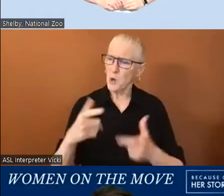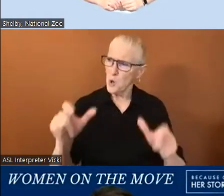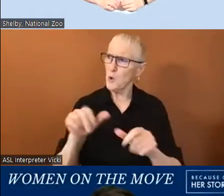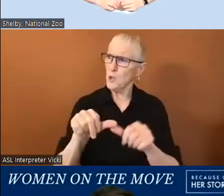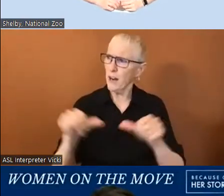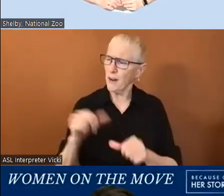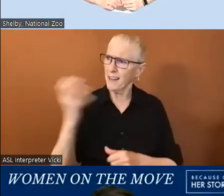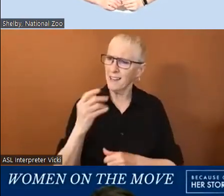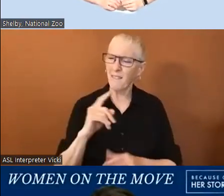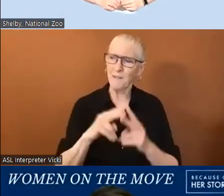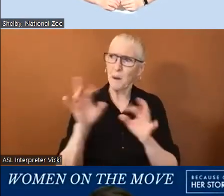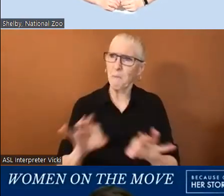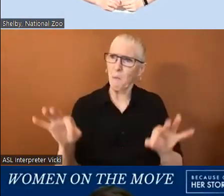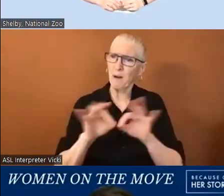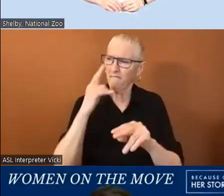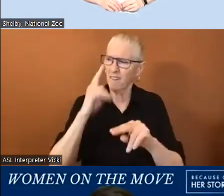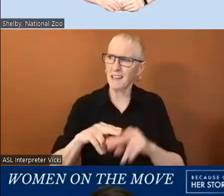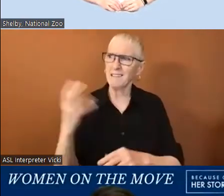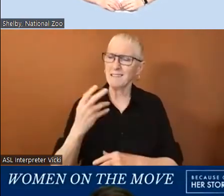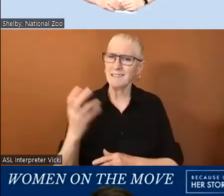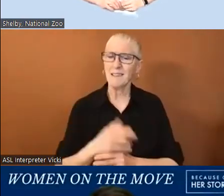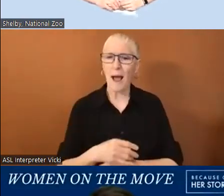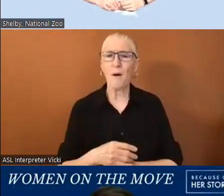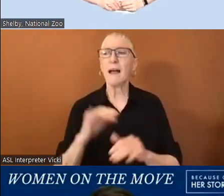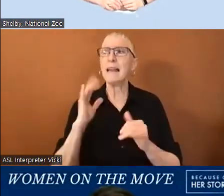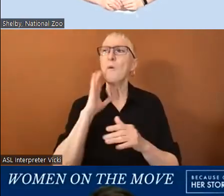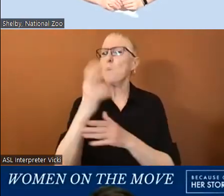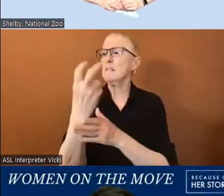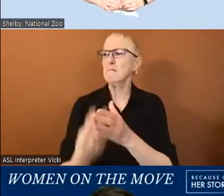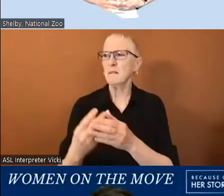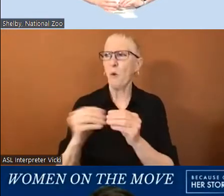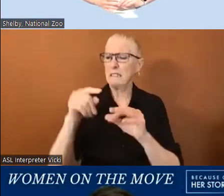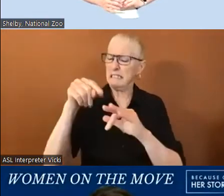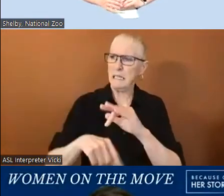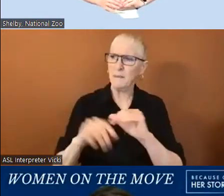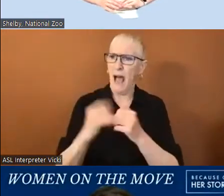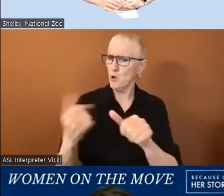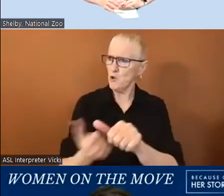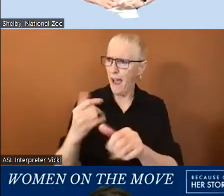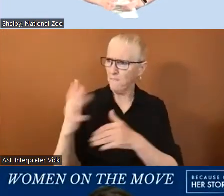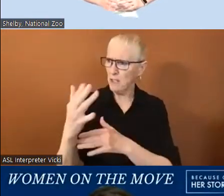super important. Fun! We're going to dive deeper into how you track fish in a little bit, but first